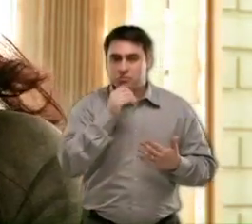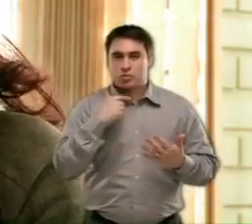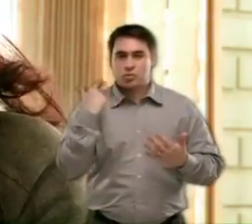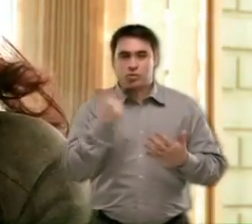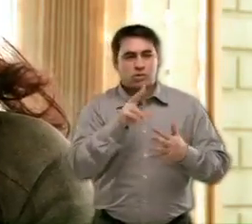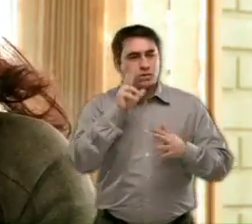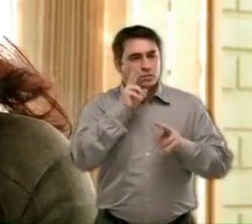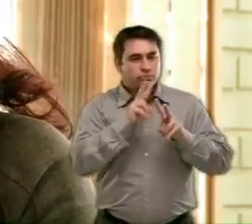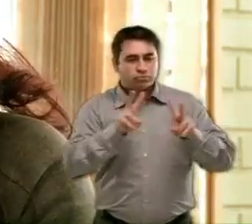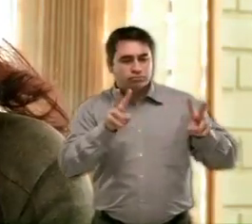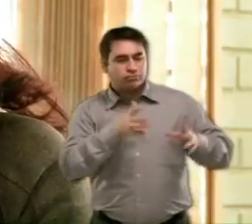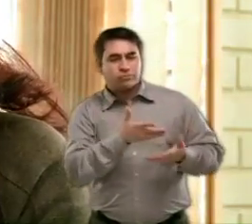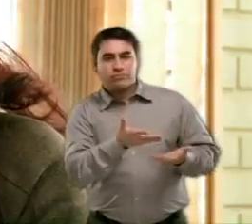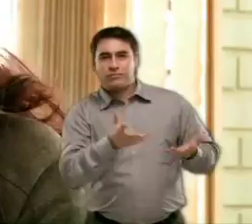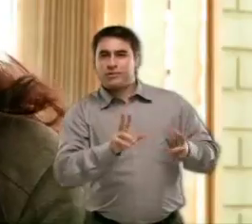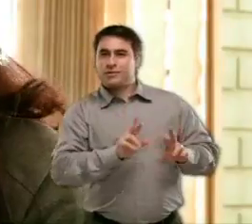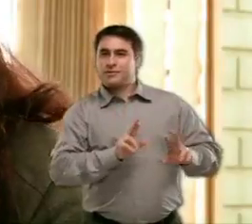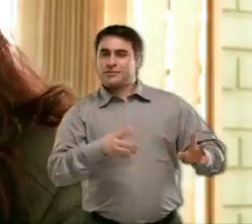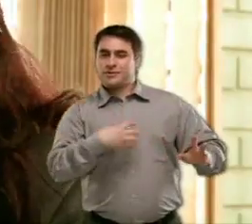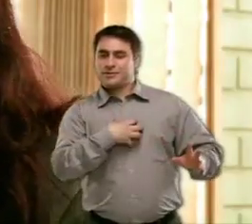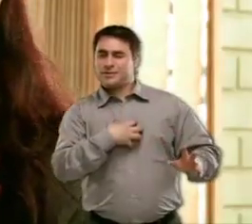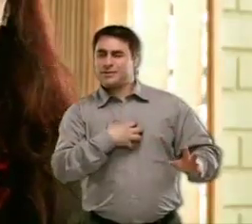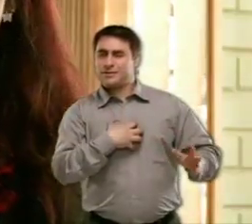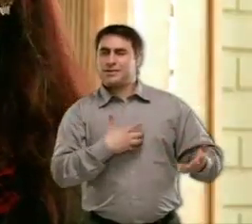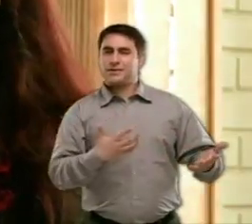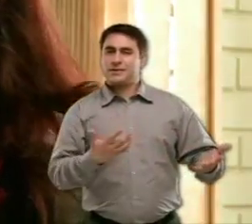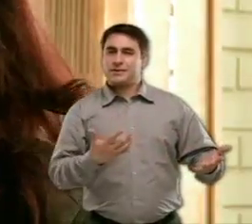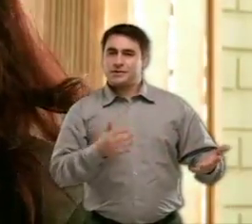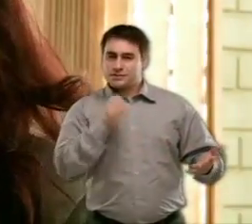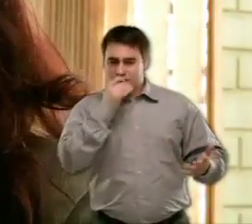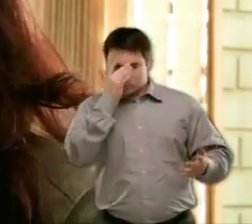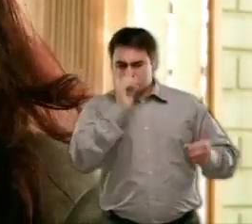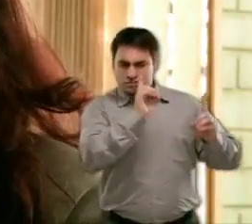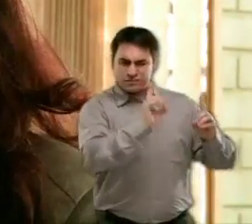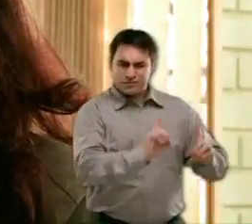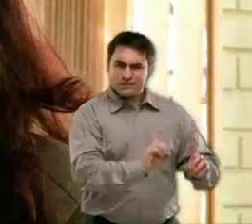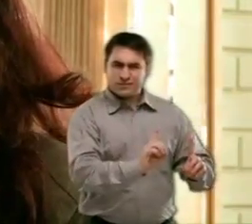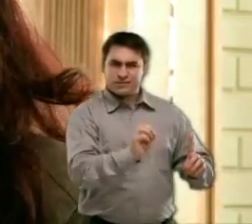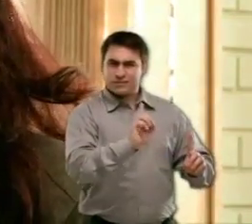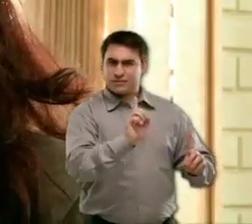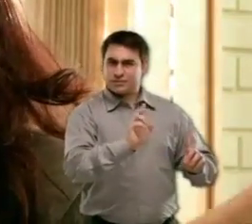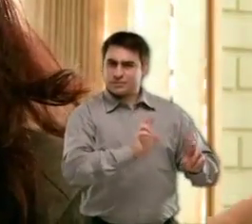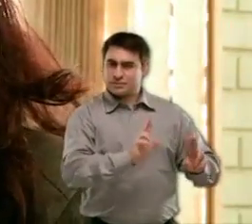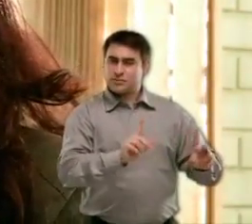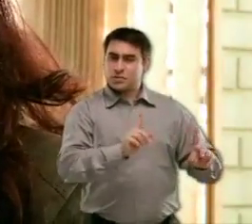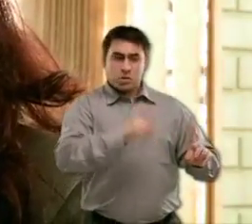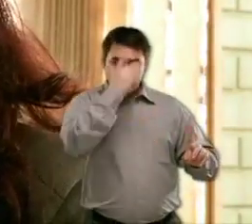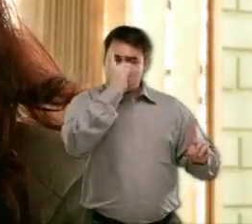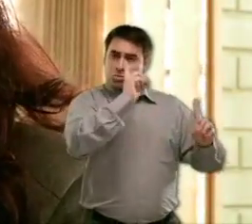not as that person with a disability. we'll see a person with abilities that can develop